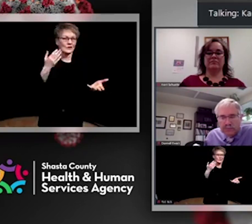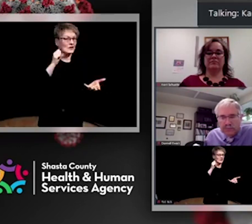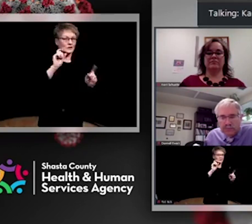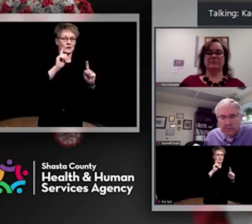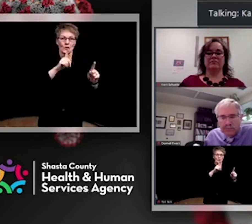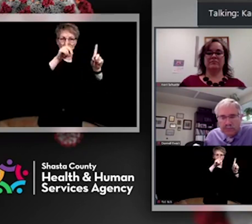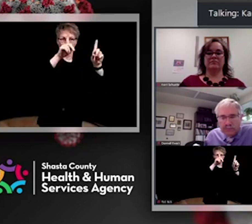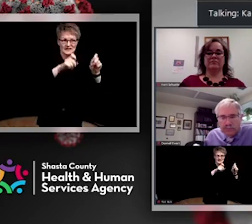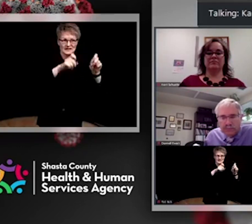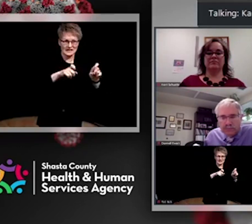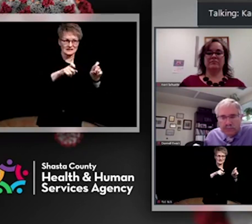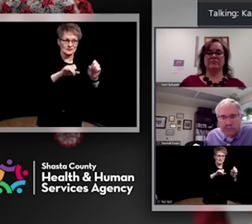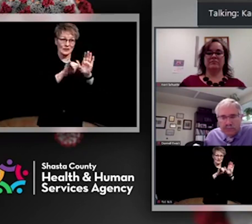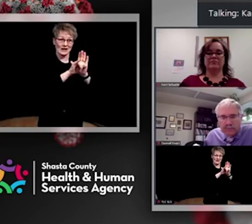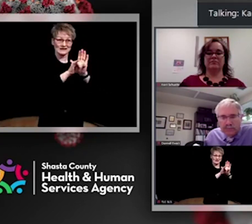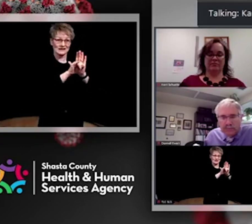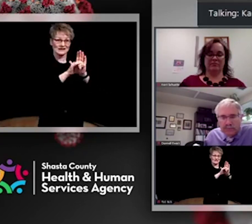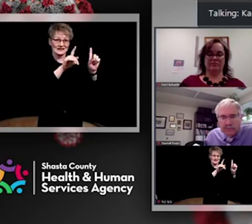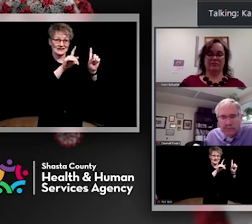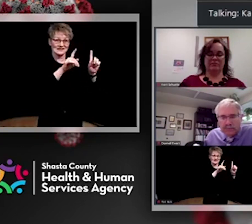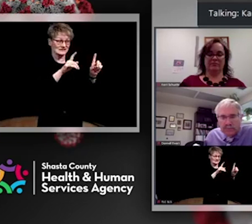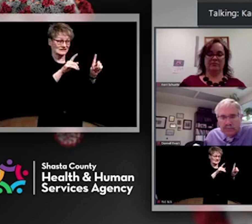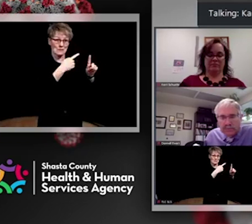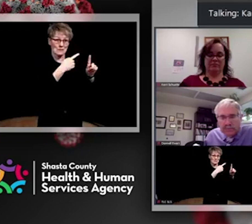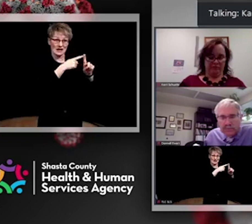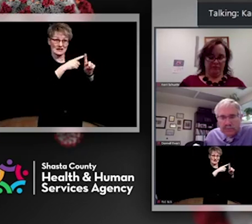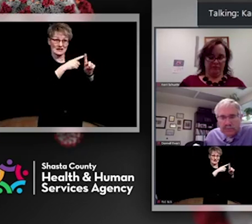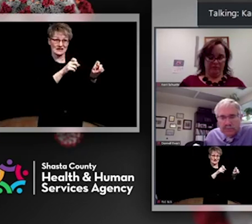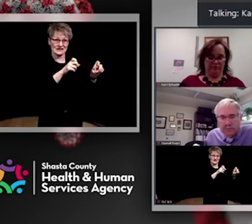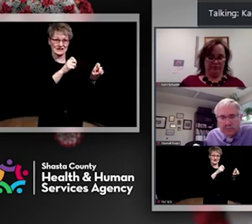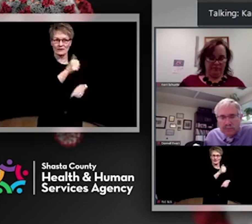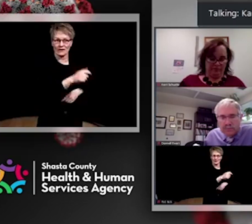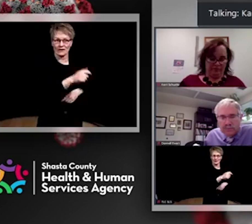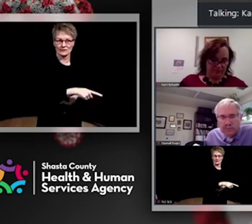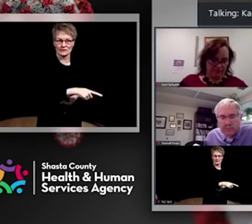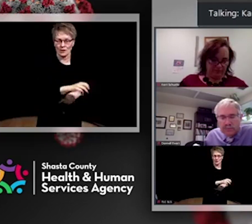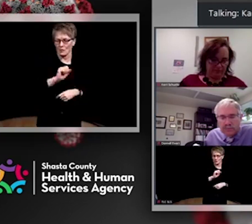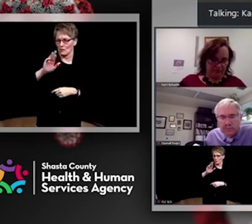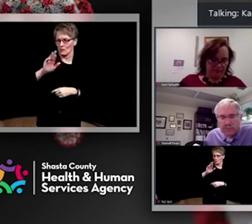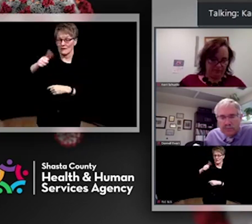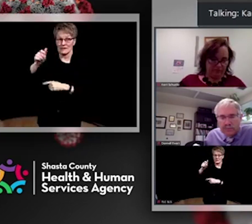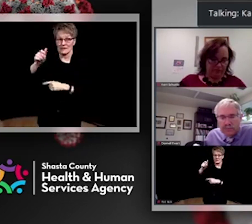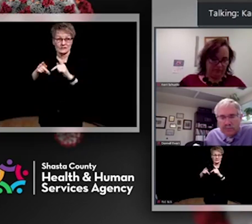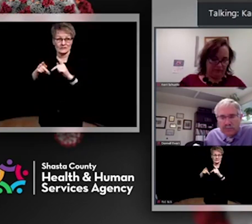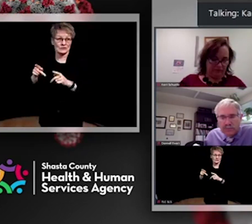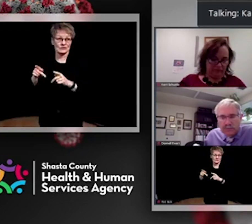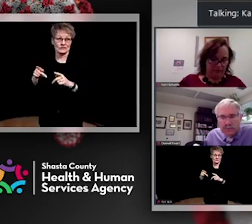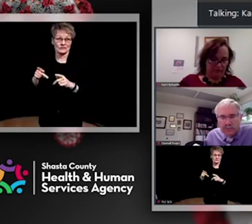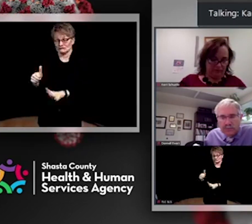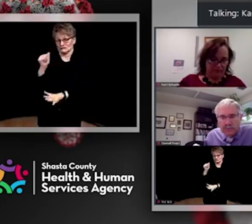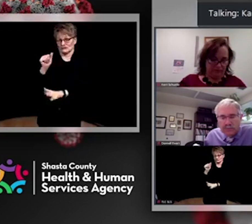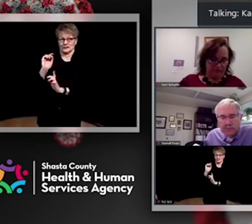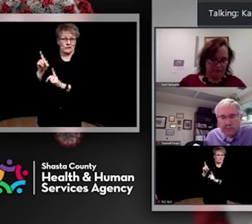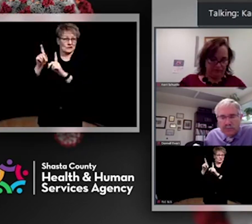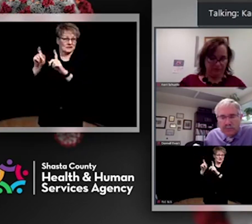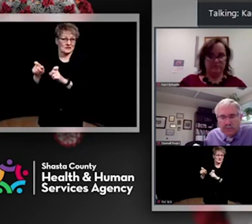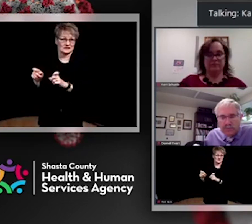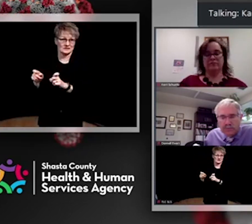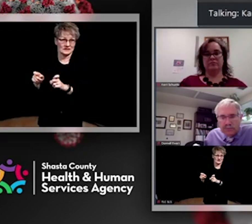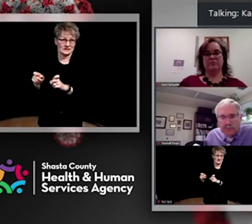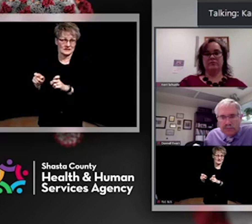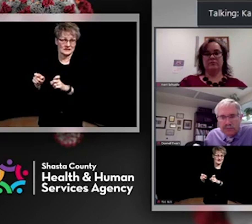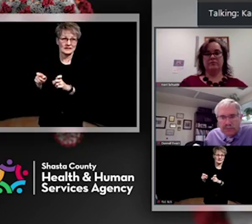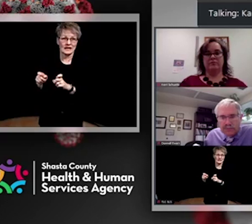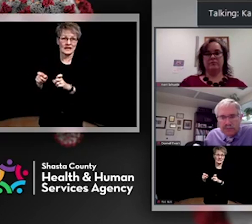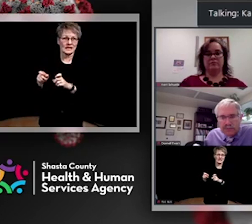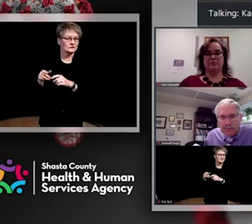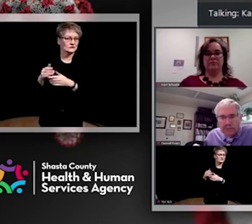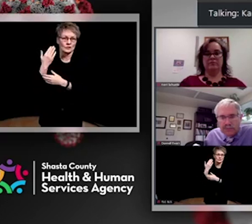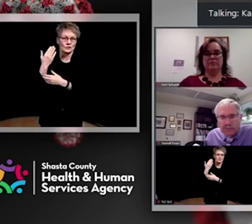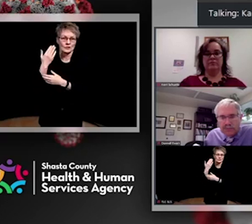associated. I don't think that we're going to be able to have a comprehensive analysis of how the